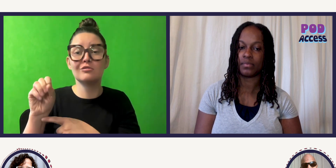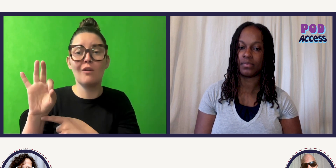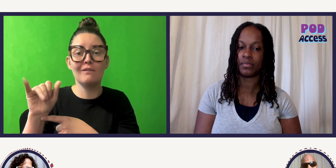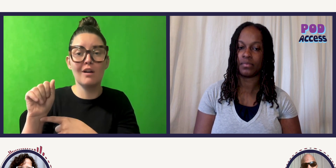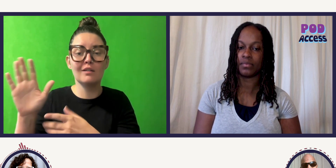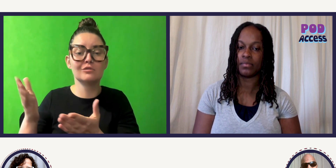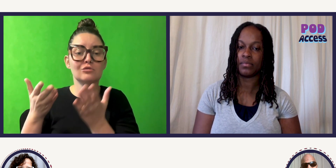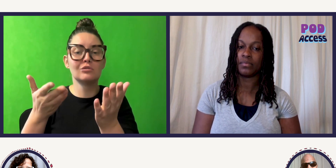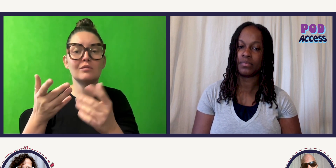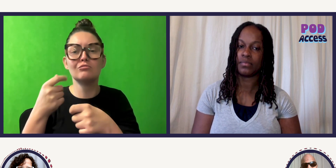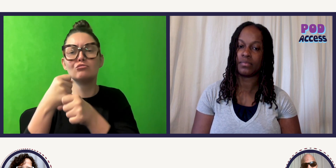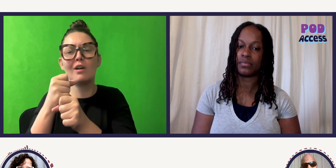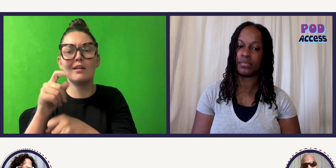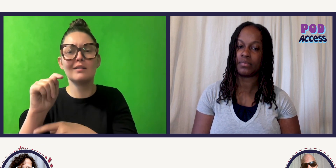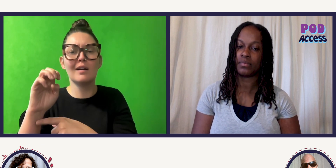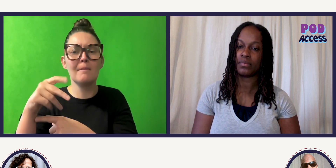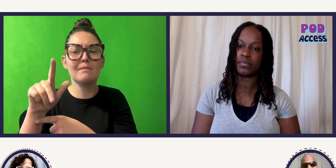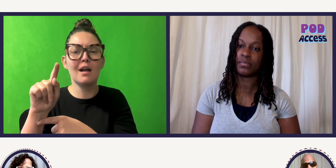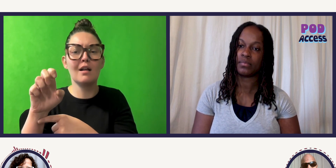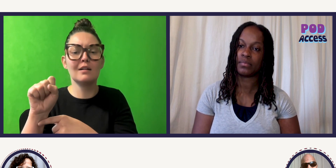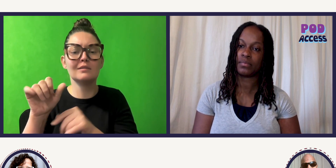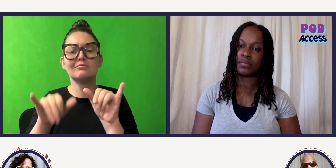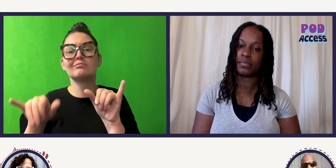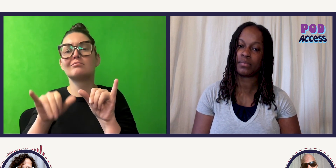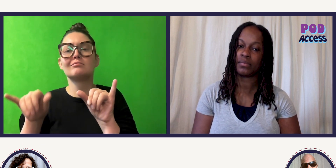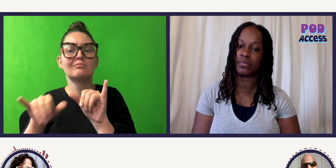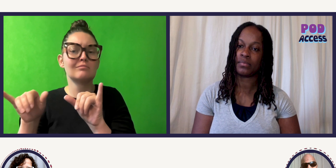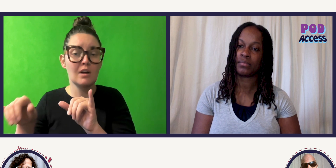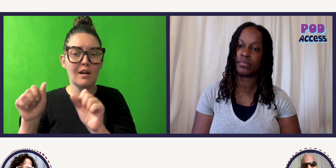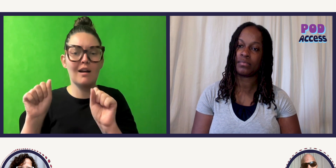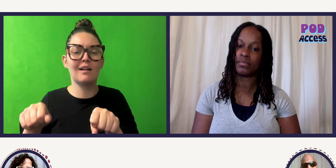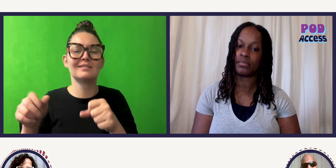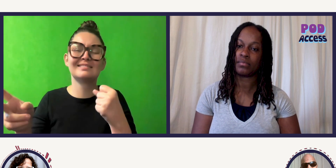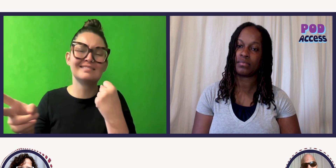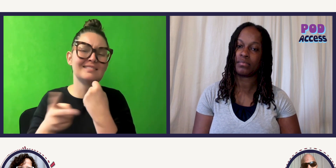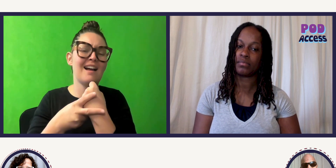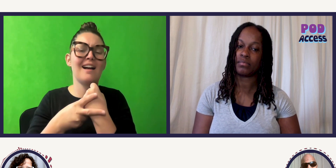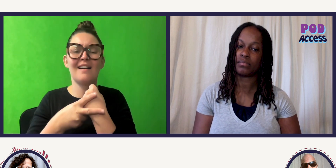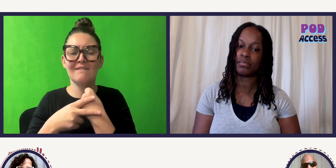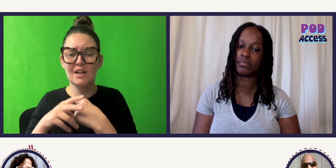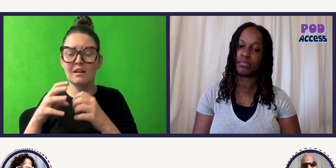And Sofia’s suggestion of creating templates can save a lot of time and energy that you can use on your strategy,